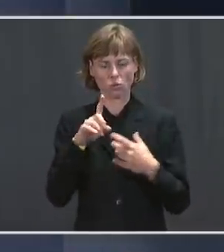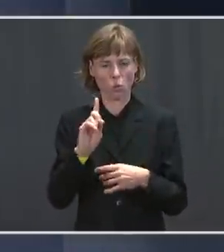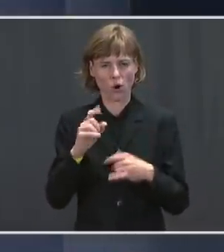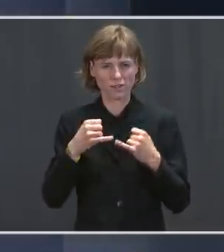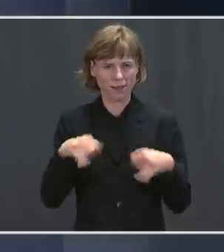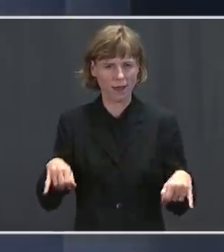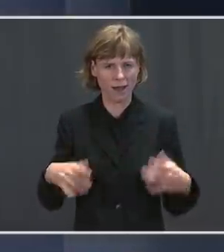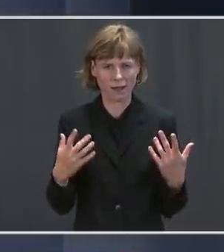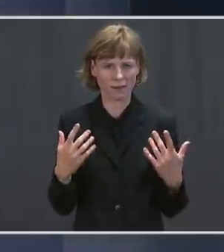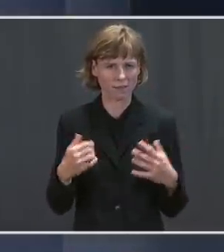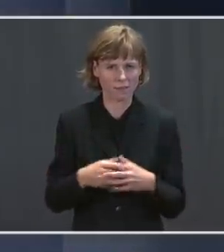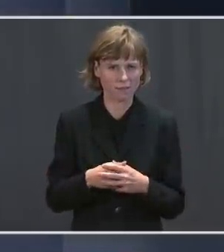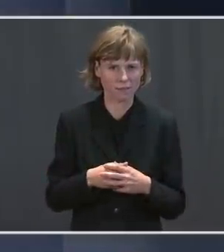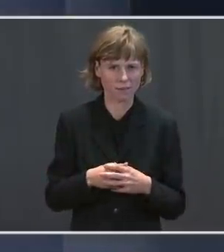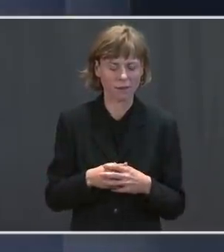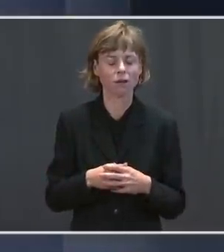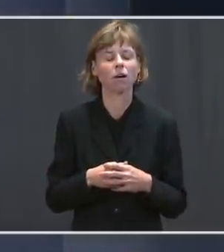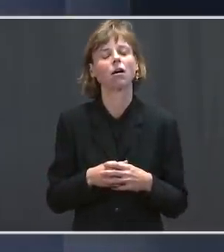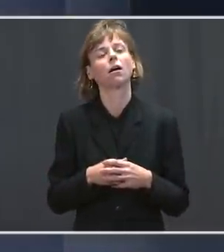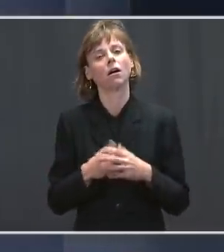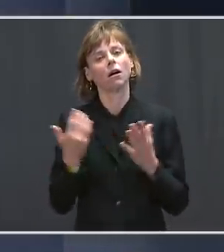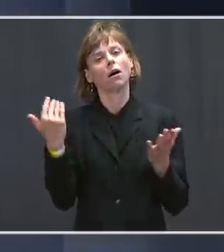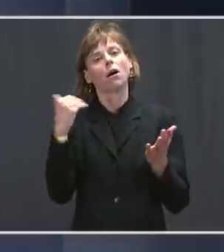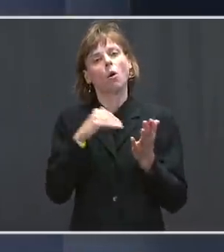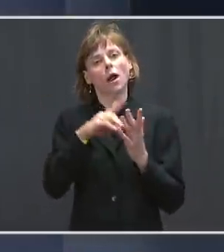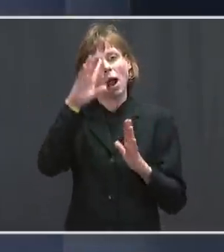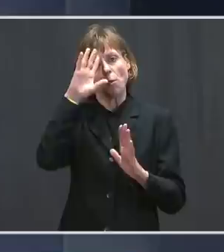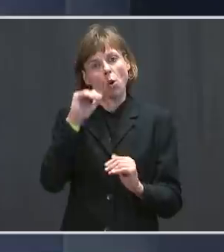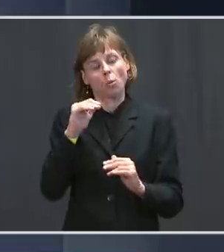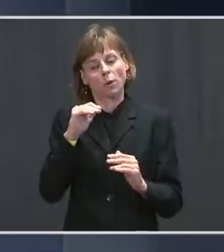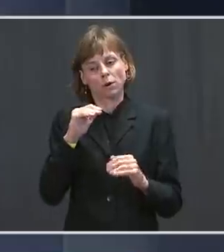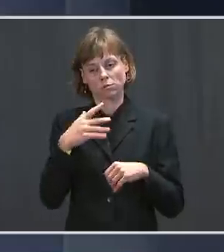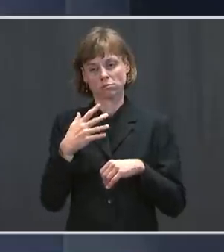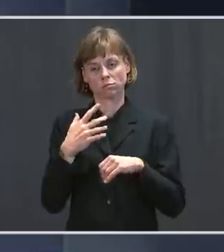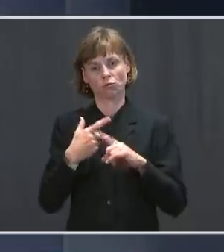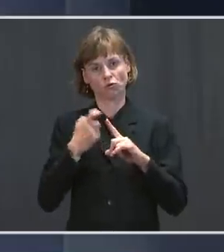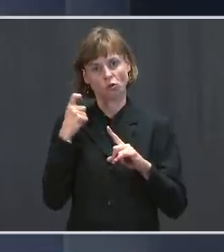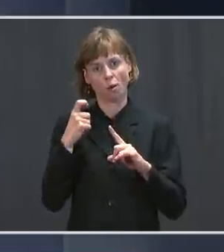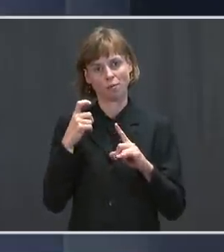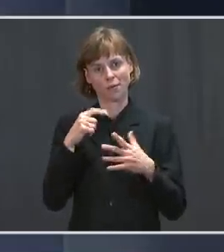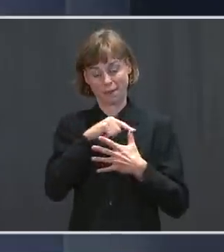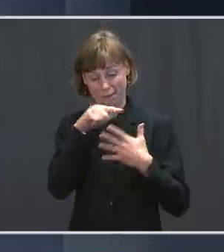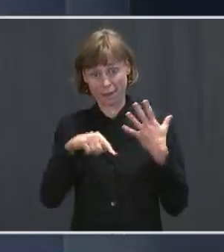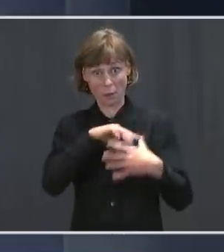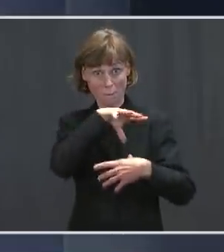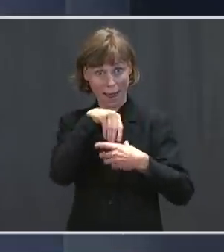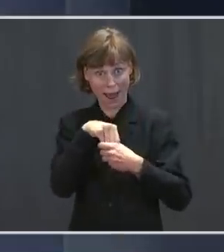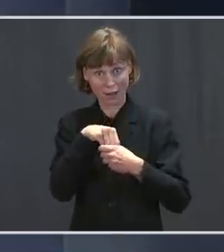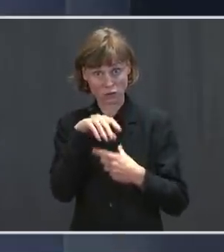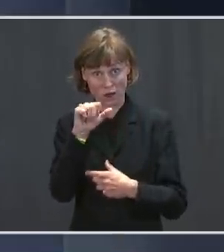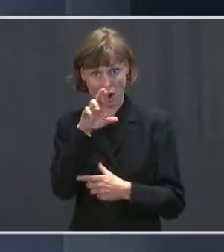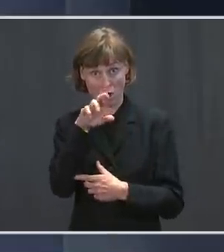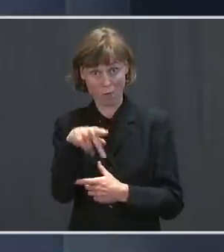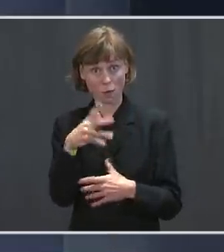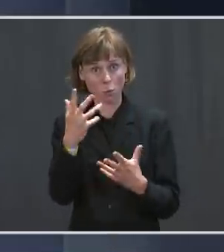I think what we're hoping to do through the package is provide assistance to Americans